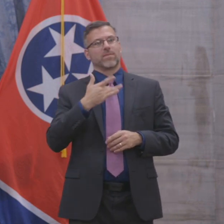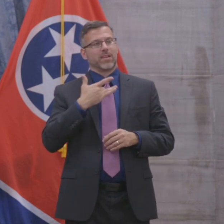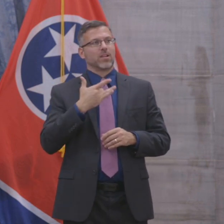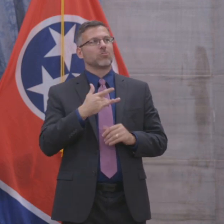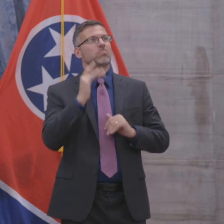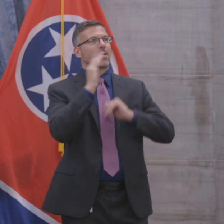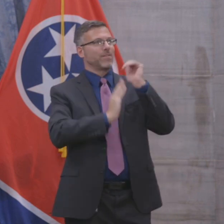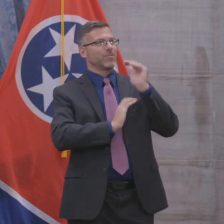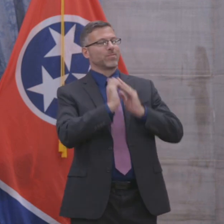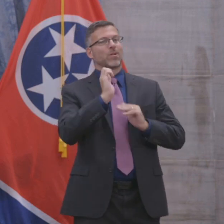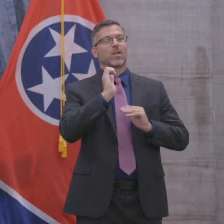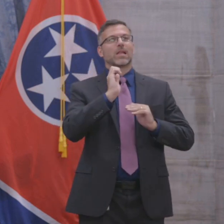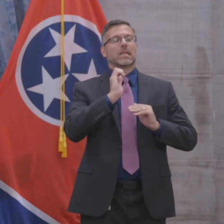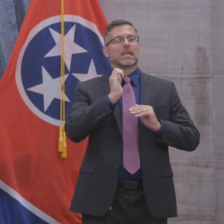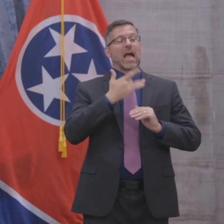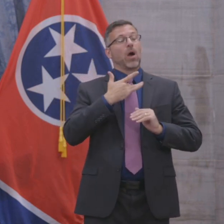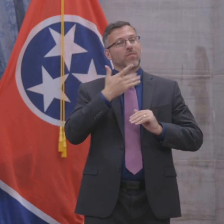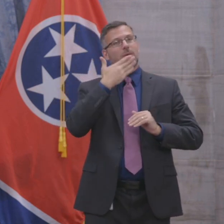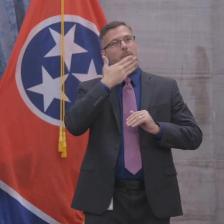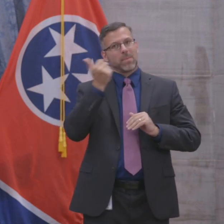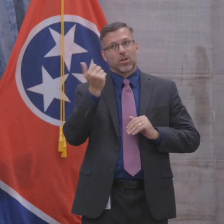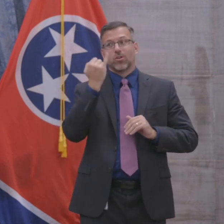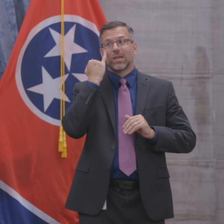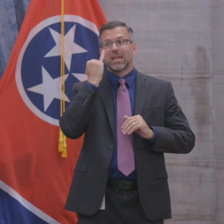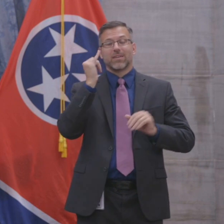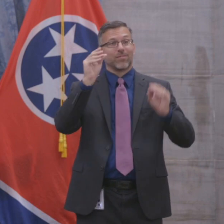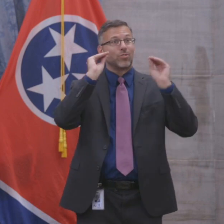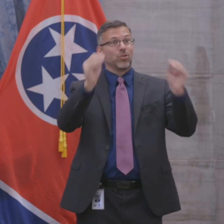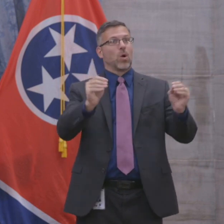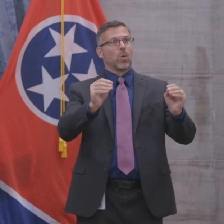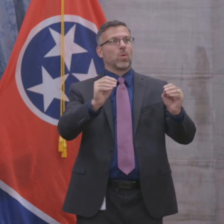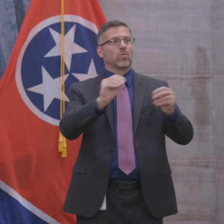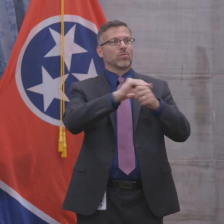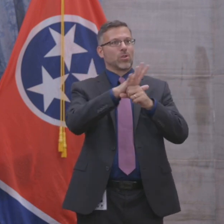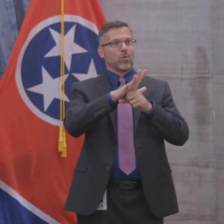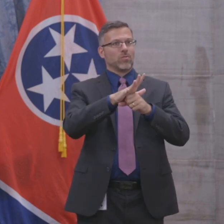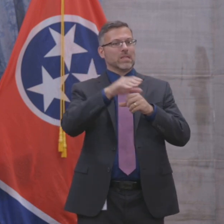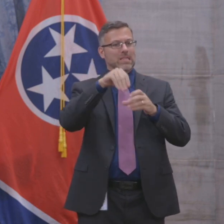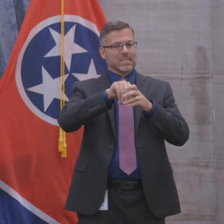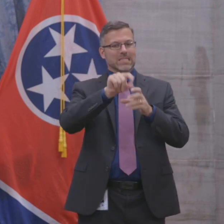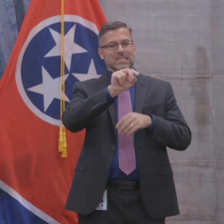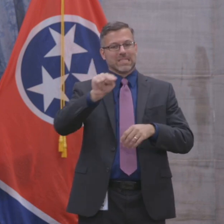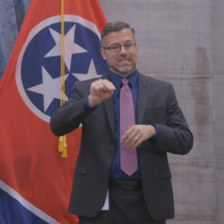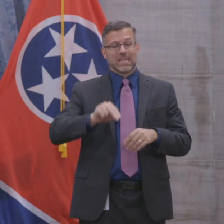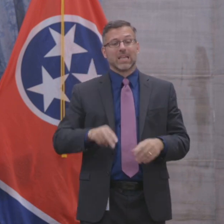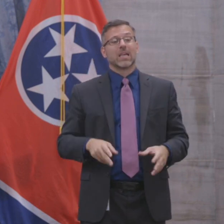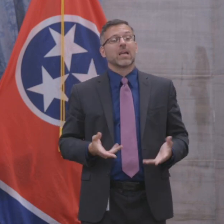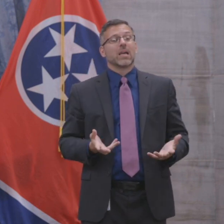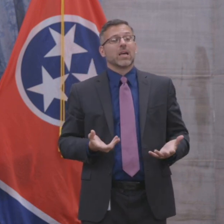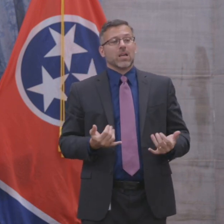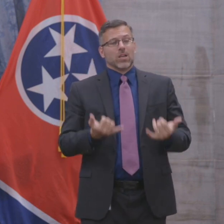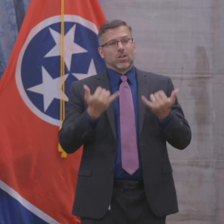Hey, Governor. My first question just deals with the sort of phases of the recovery from this pandemic.